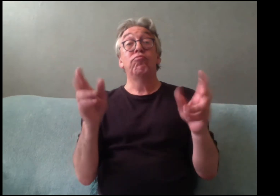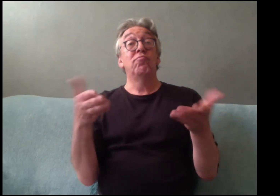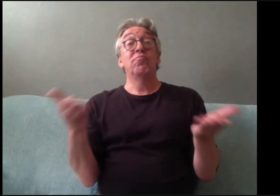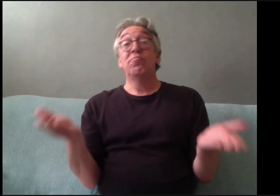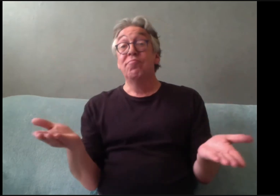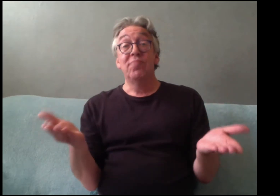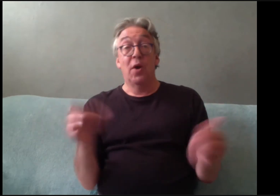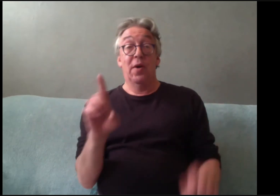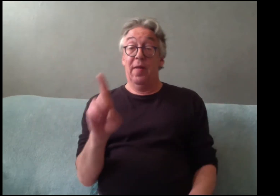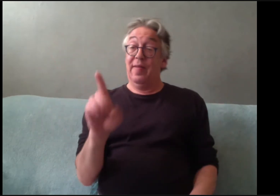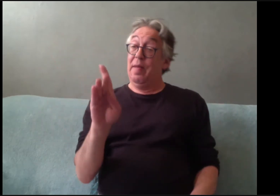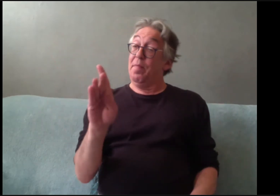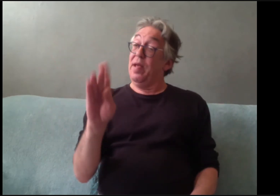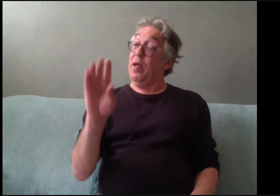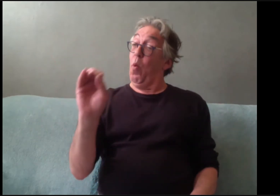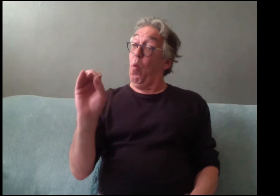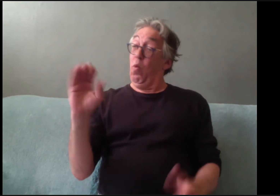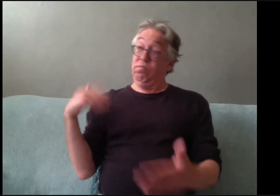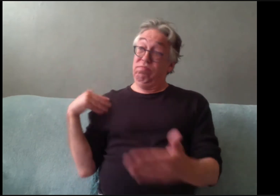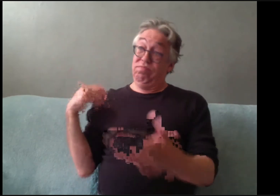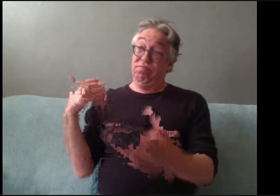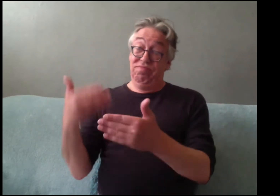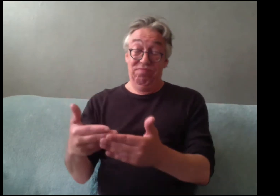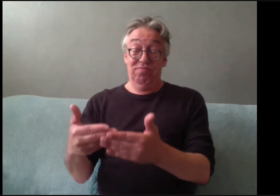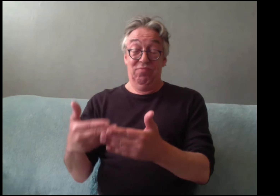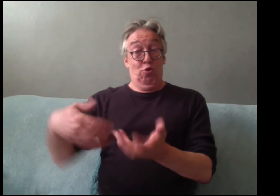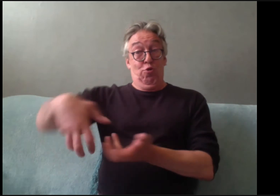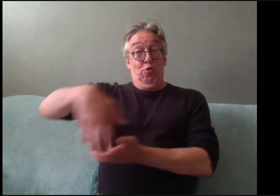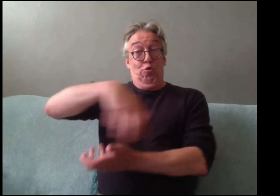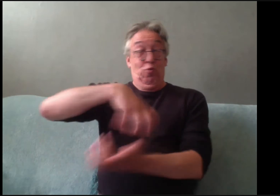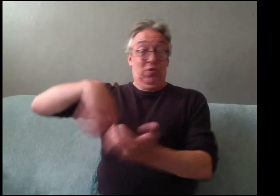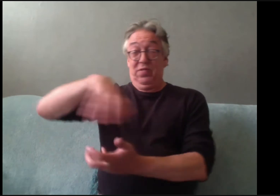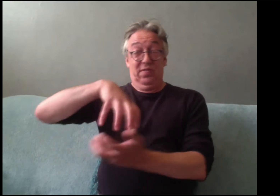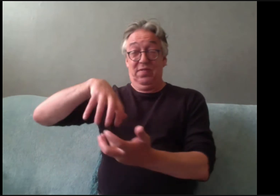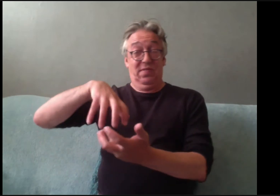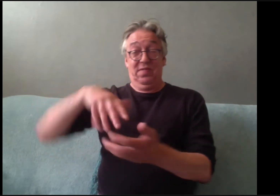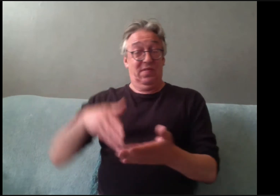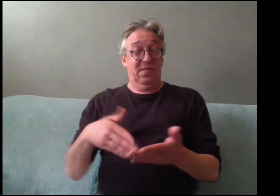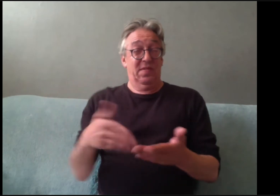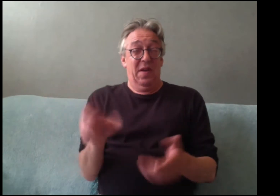The health crisis affects ten million French people with disabilities